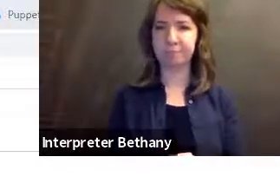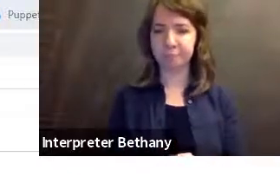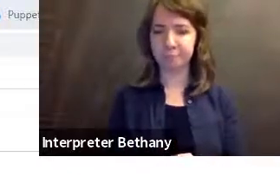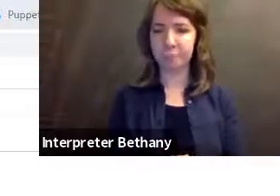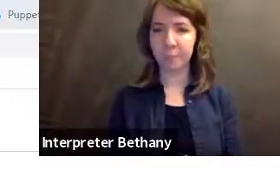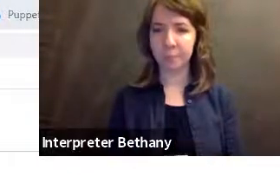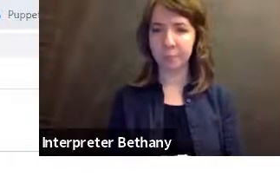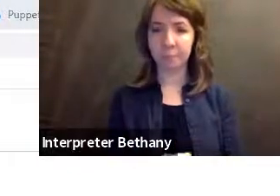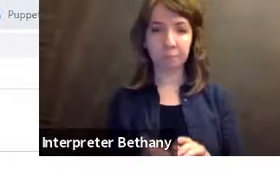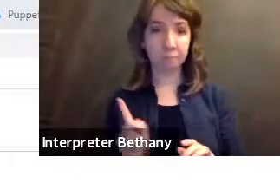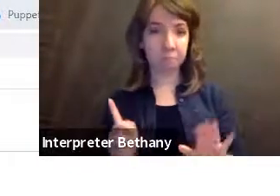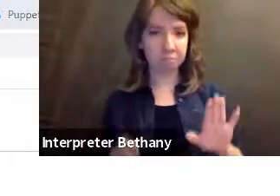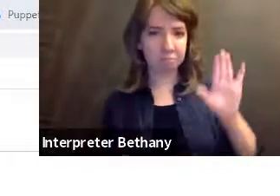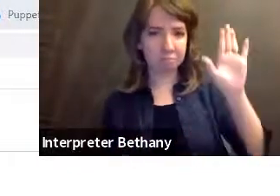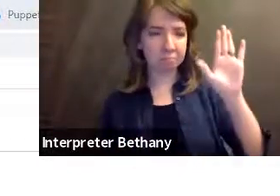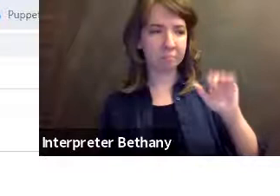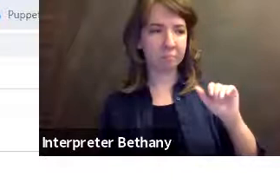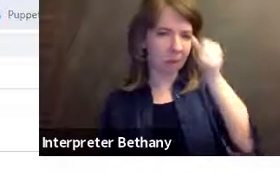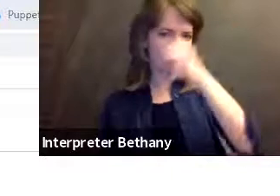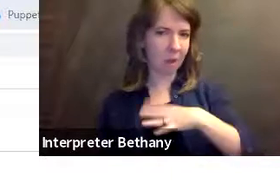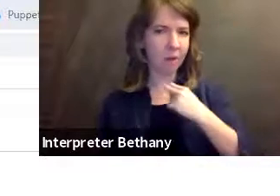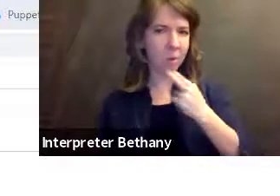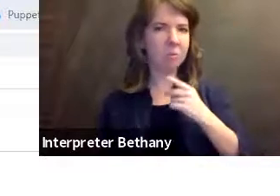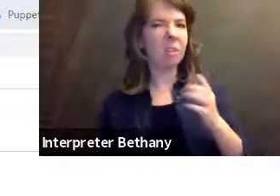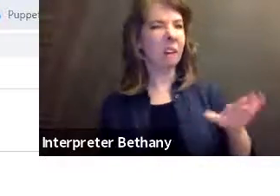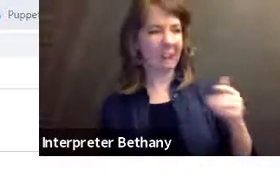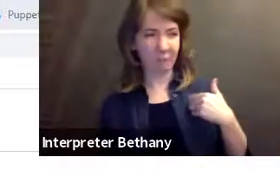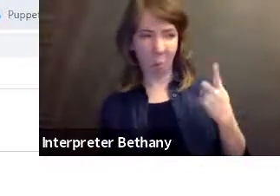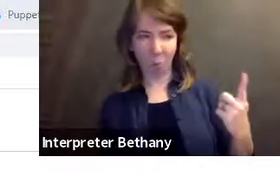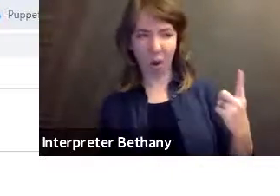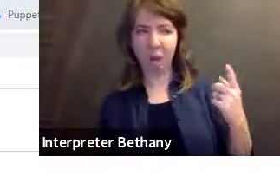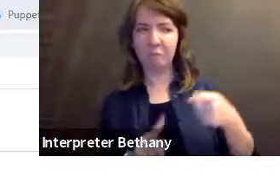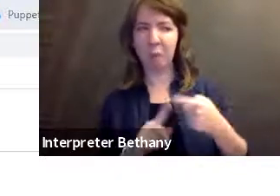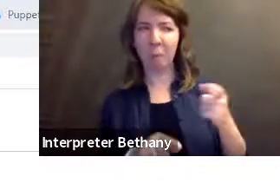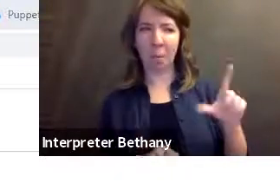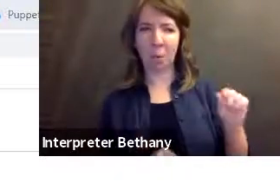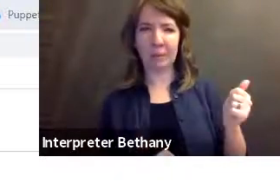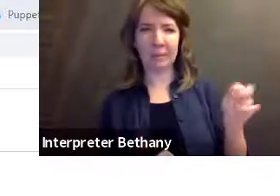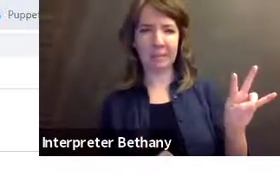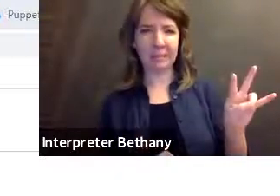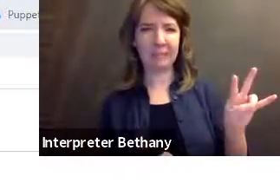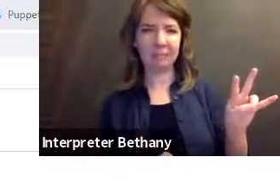Chris Khal: Yeah, there is one in there. It's just I think it's for my 2017 so it's an older version. Okay.